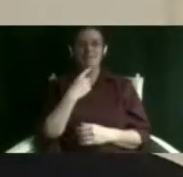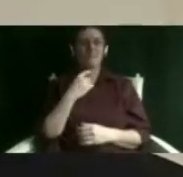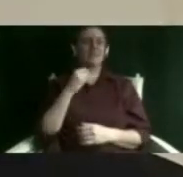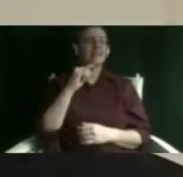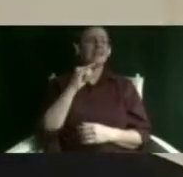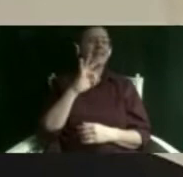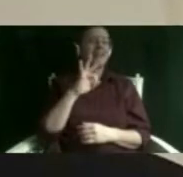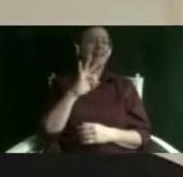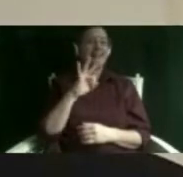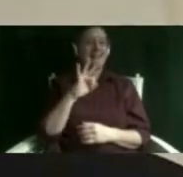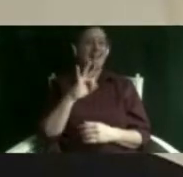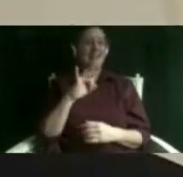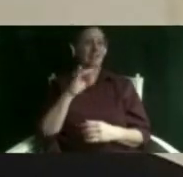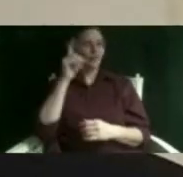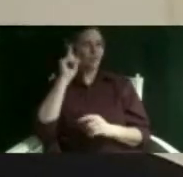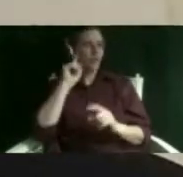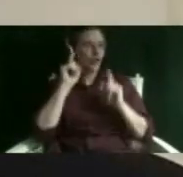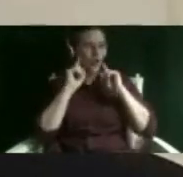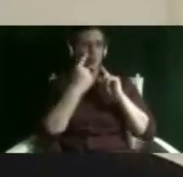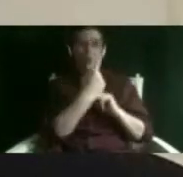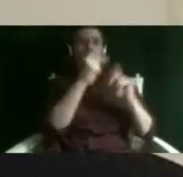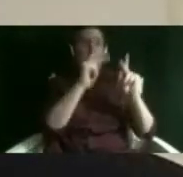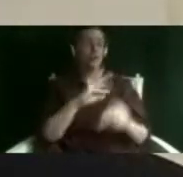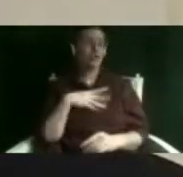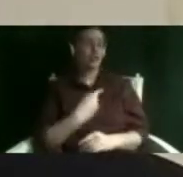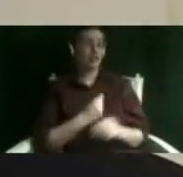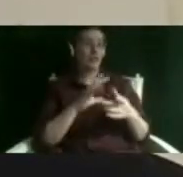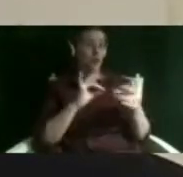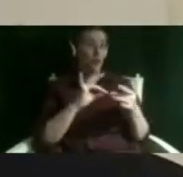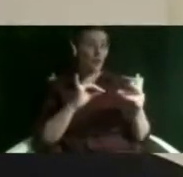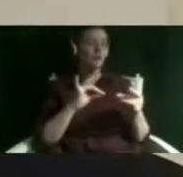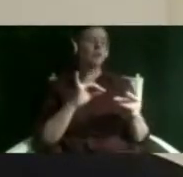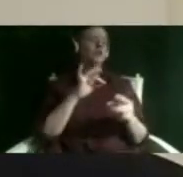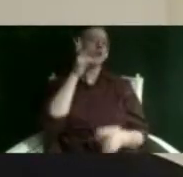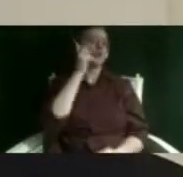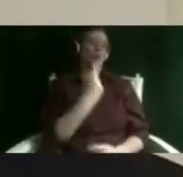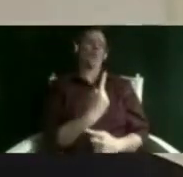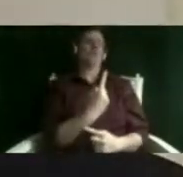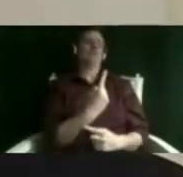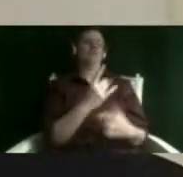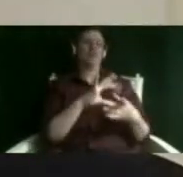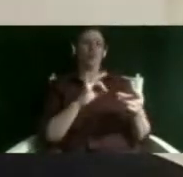heard one trans story every single story within the trans community within the lgbtq community is